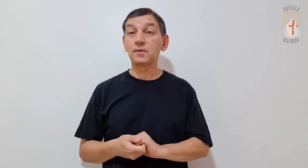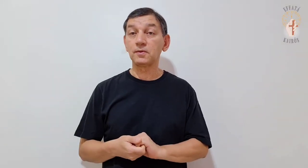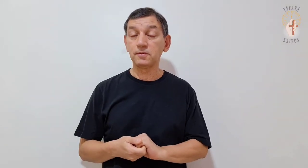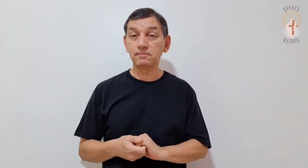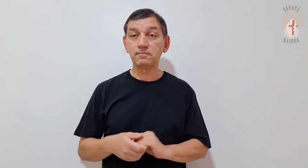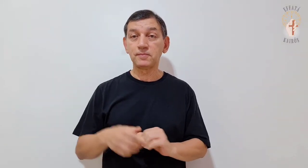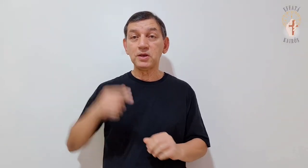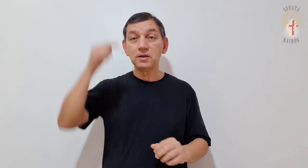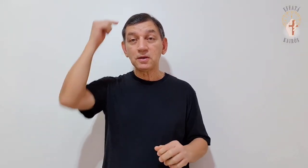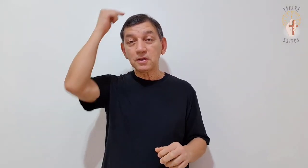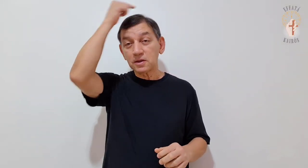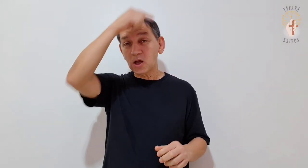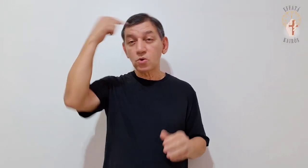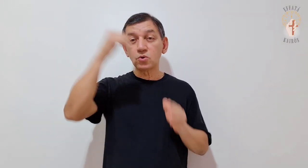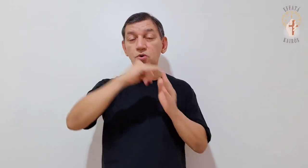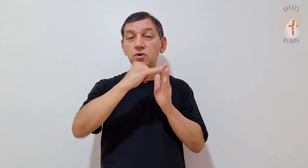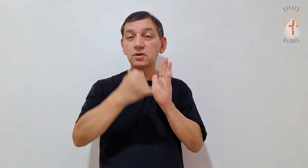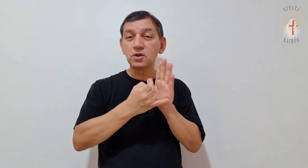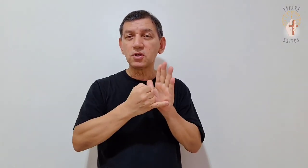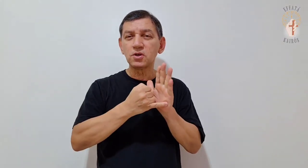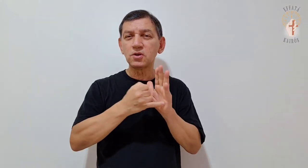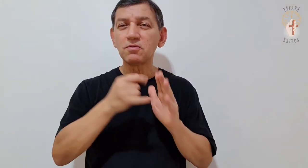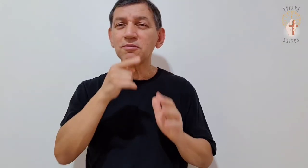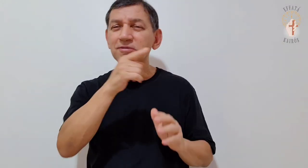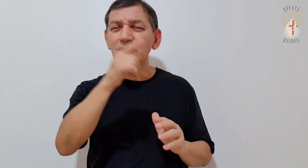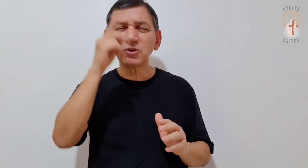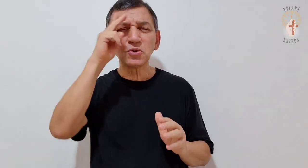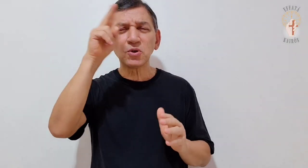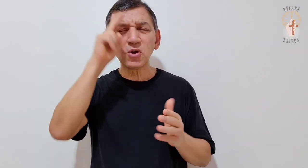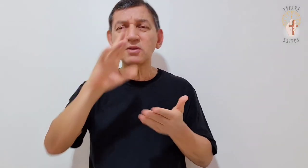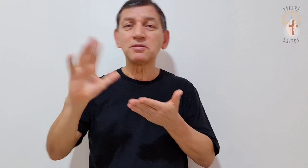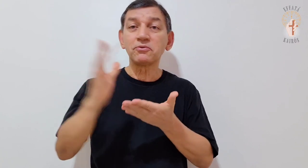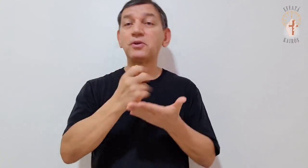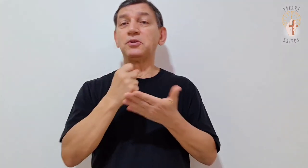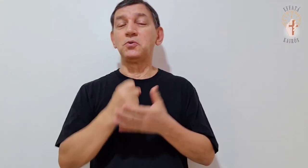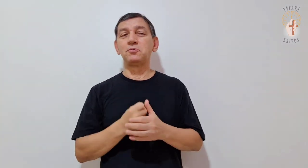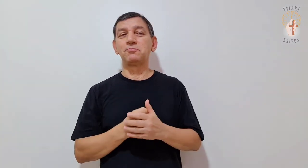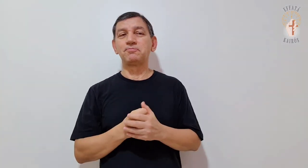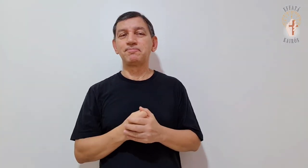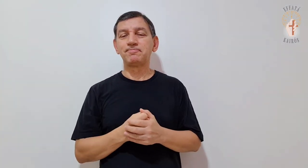Saint Joseph in the History of Salvation